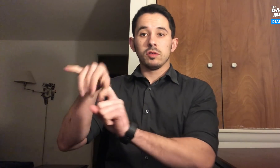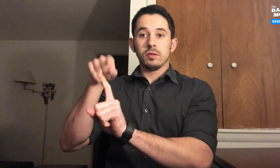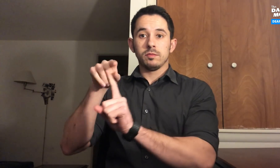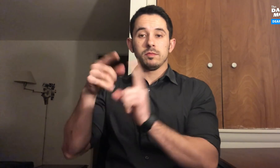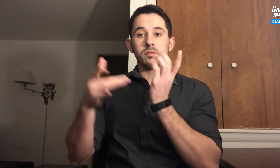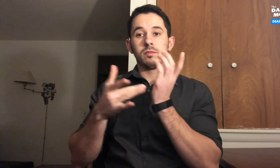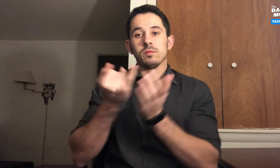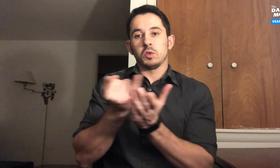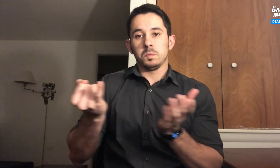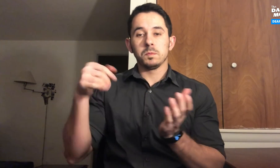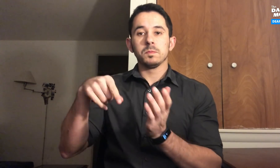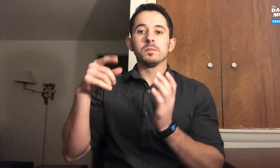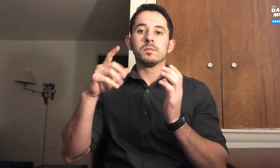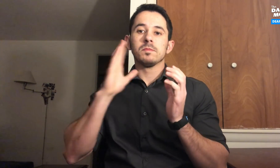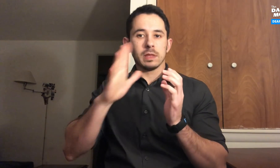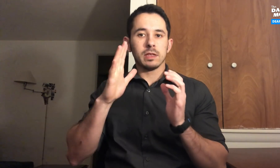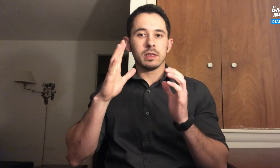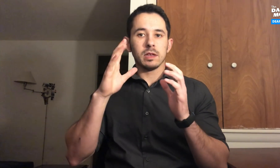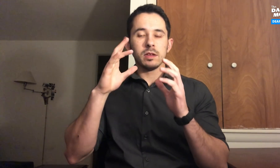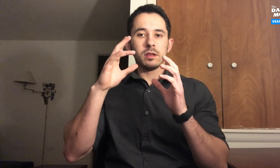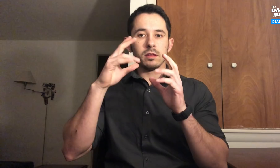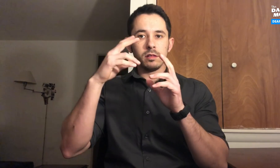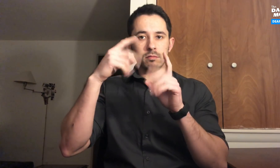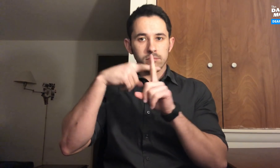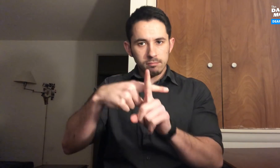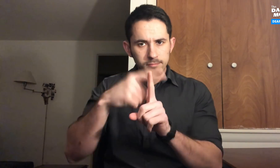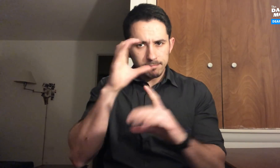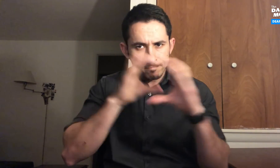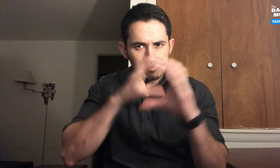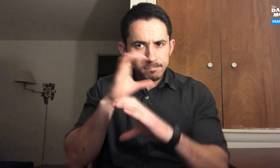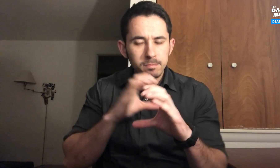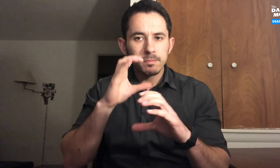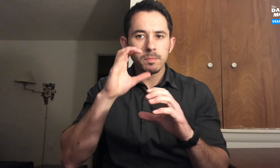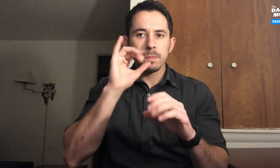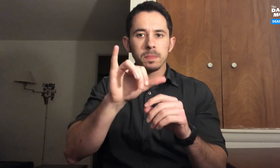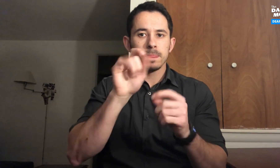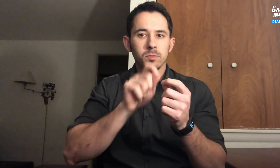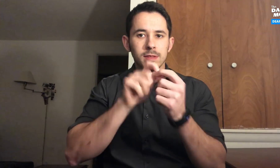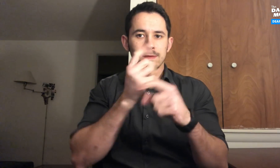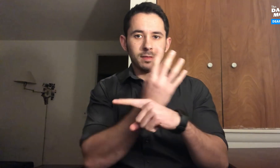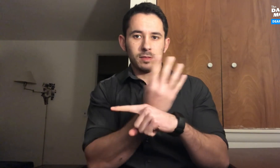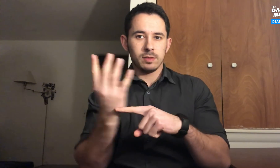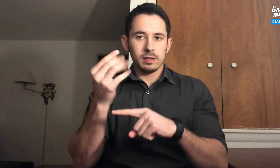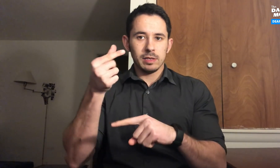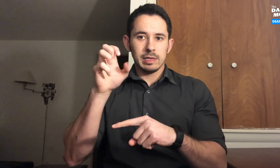That is an instrument that will search for a specific kind of